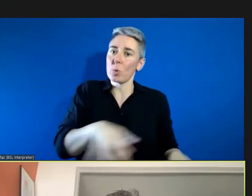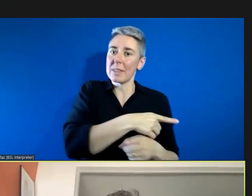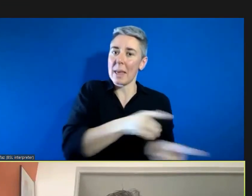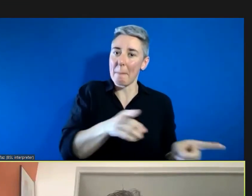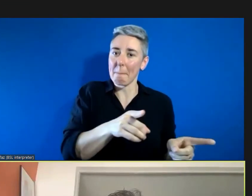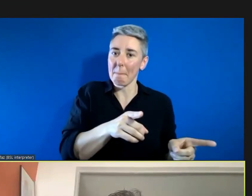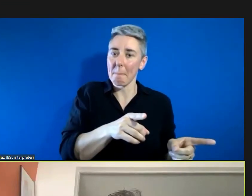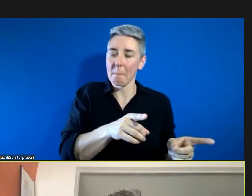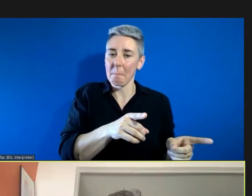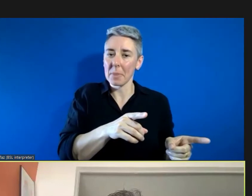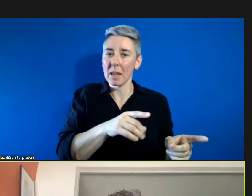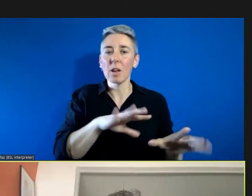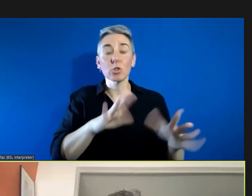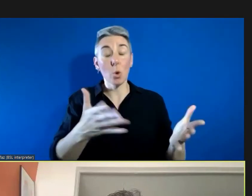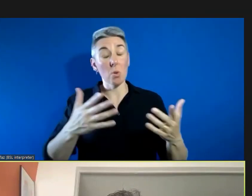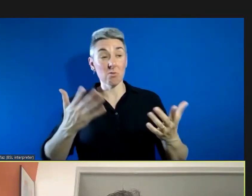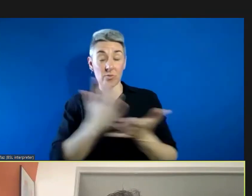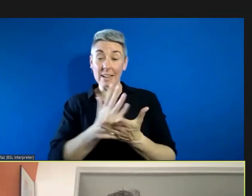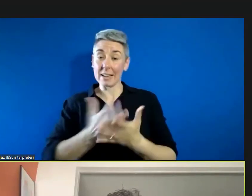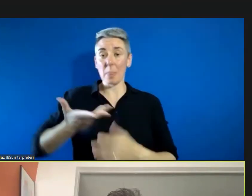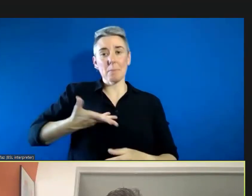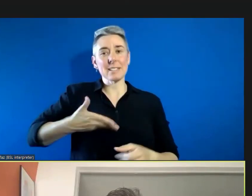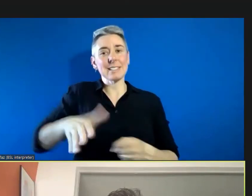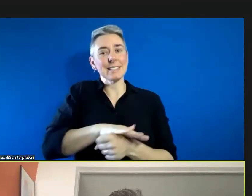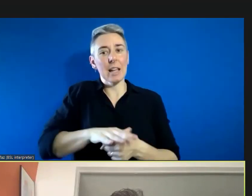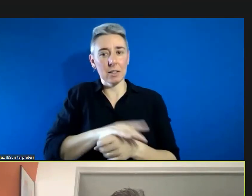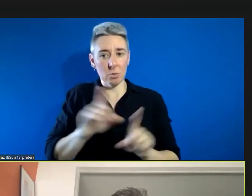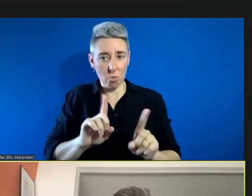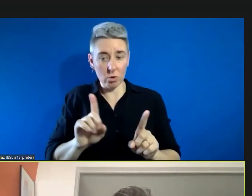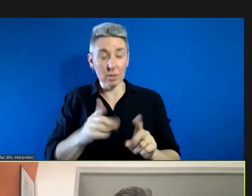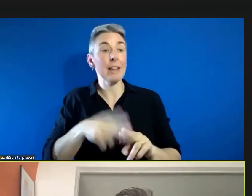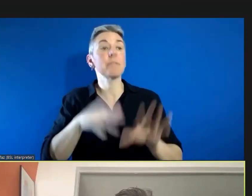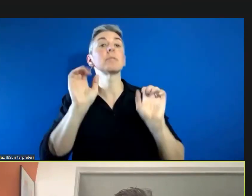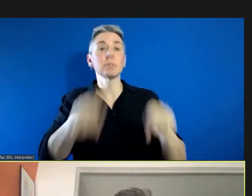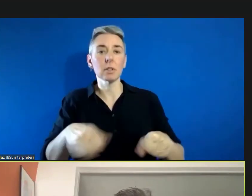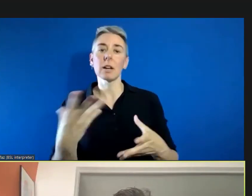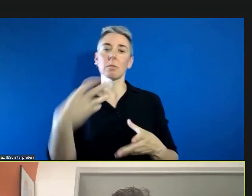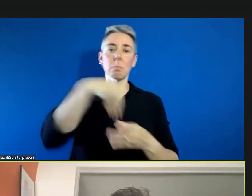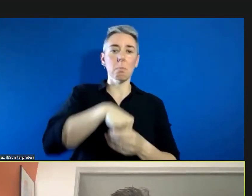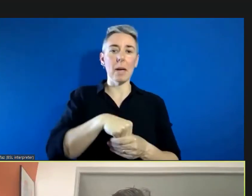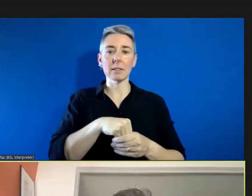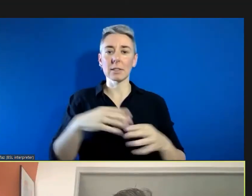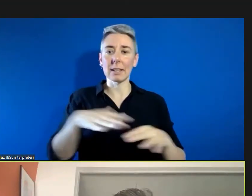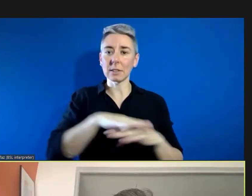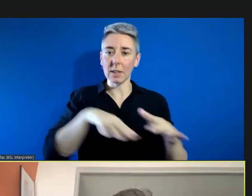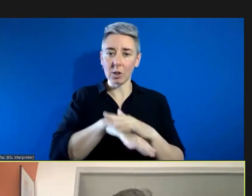always be deeply prepared, or more prepared for change, because you've made up of lived